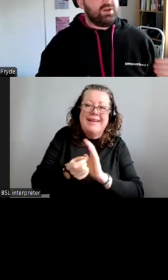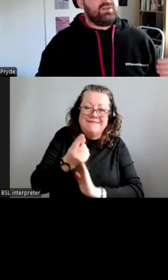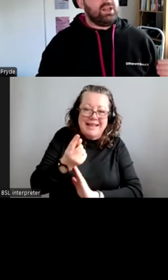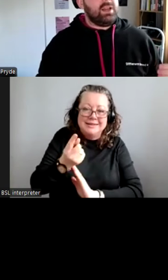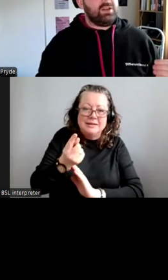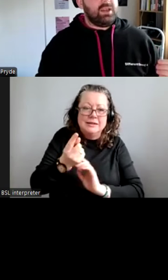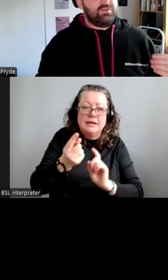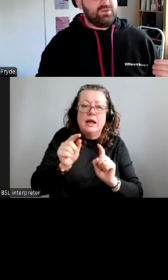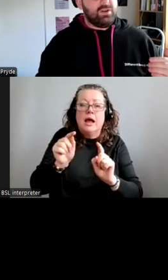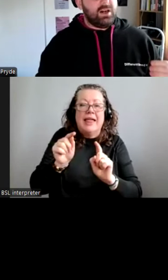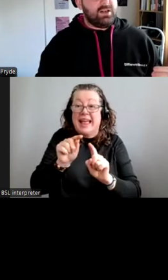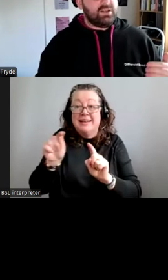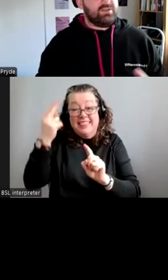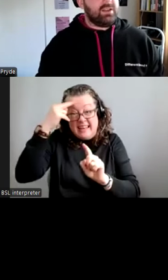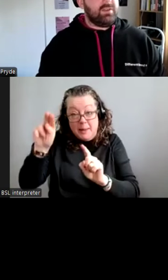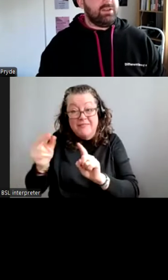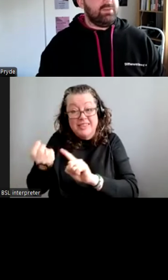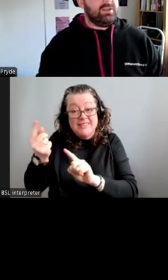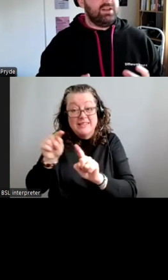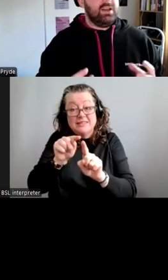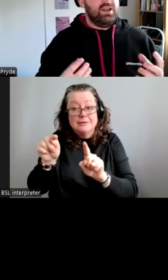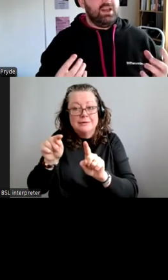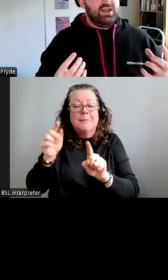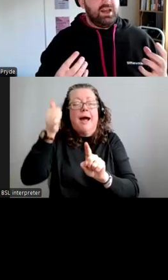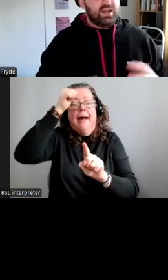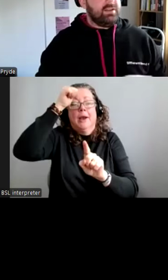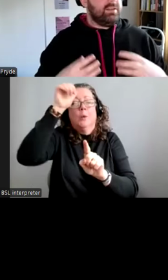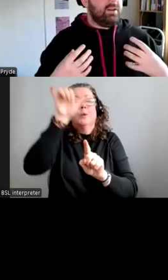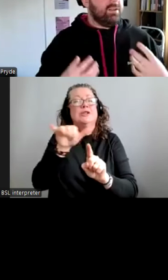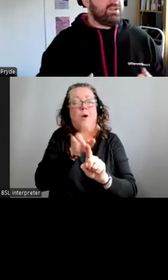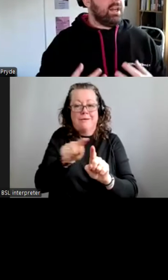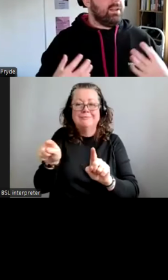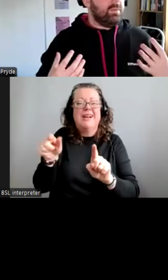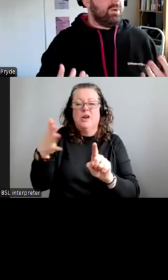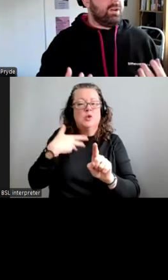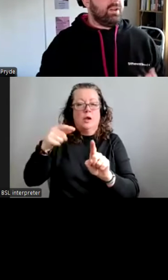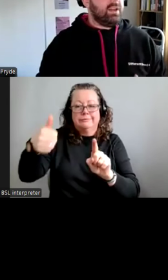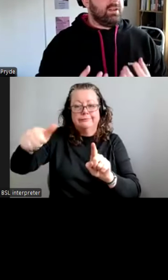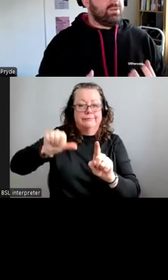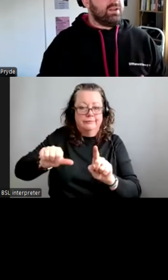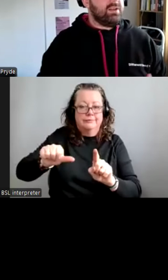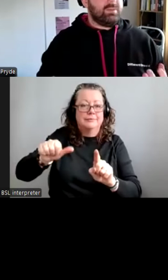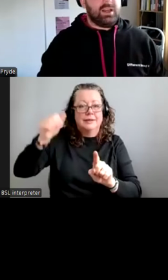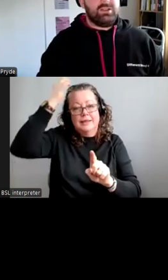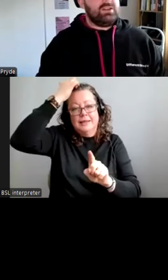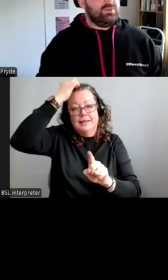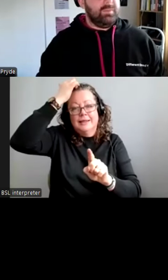to quickly navigate through our interactive elements and understand what clicking those links will actually do.